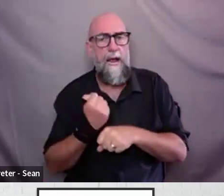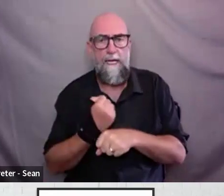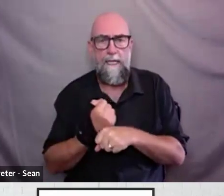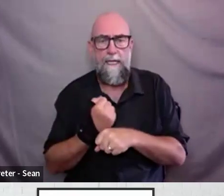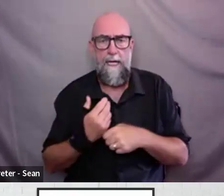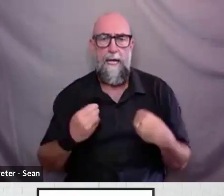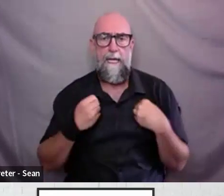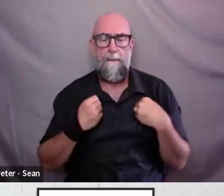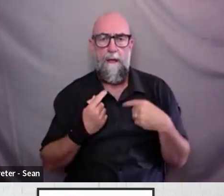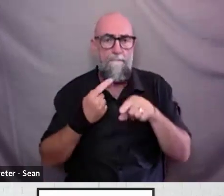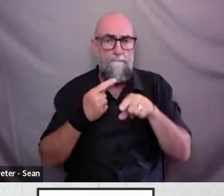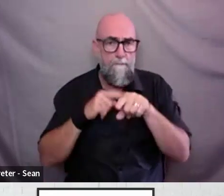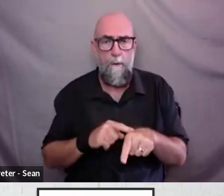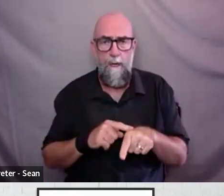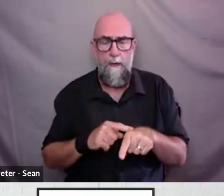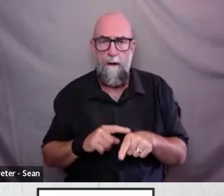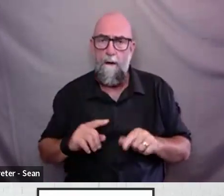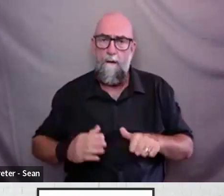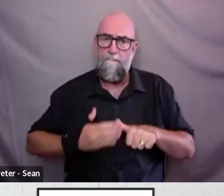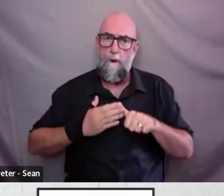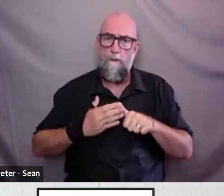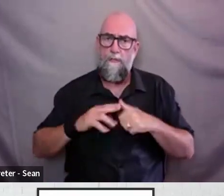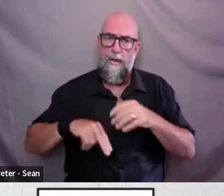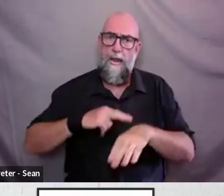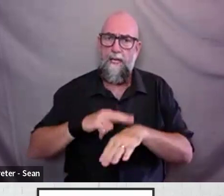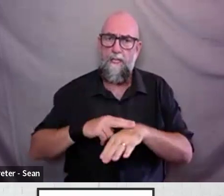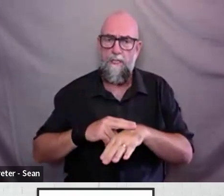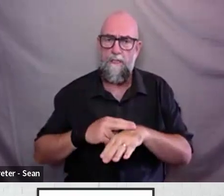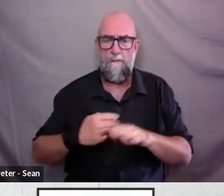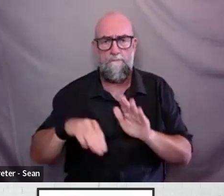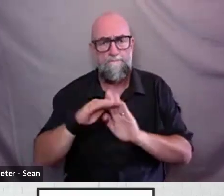and really trying to come up with